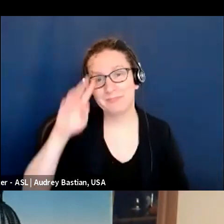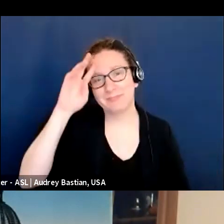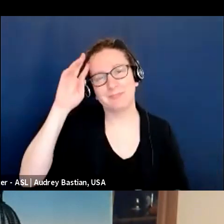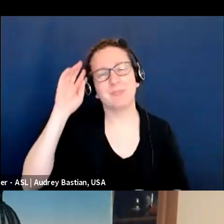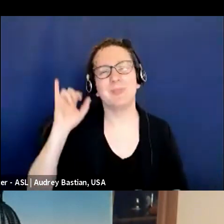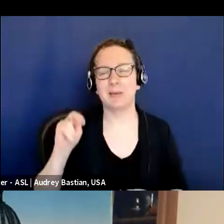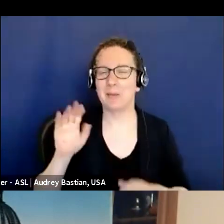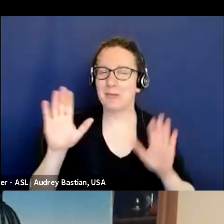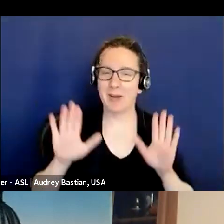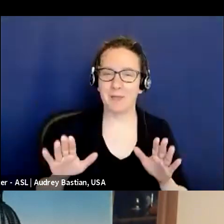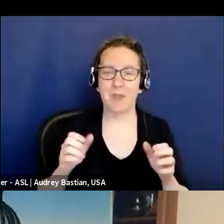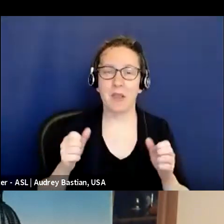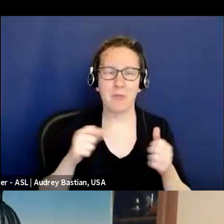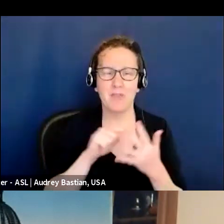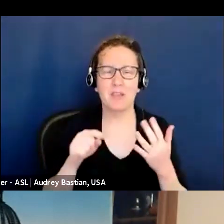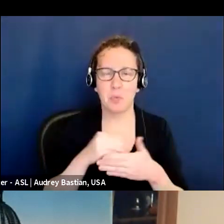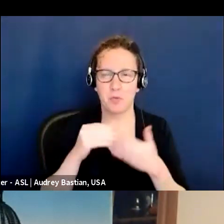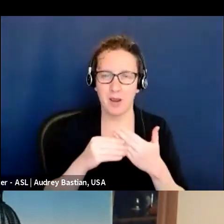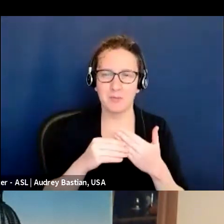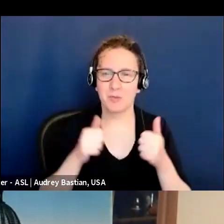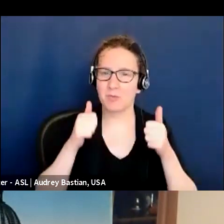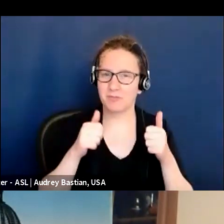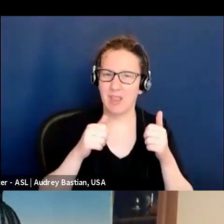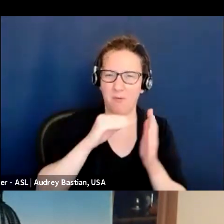lot of these programs too they will have you fill out information about yourself and try